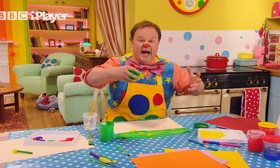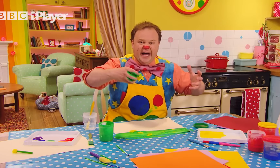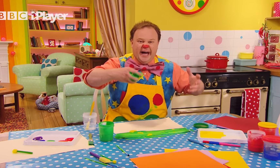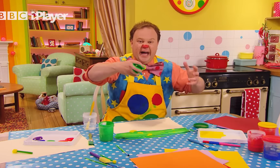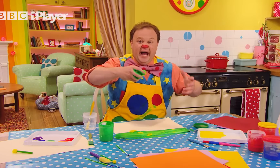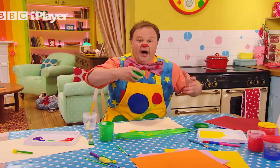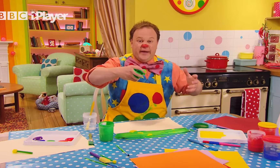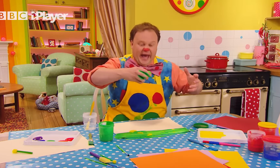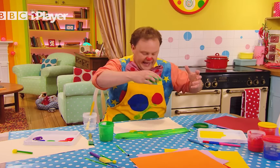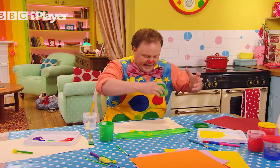okay